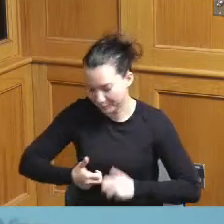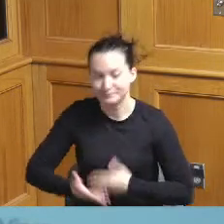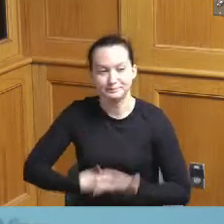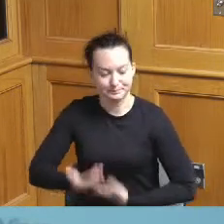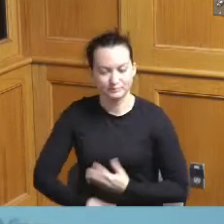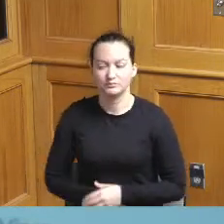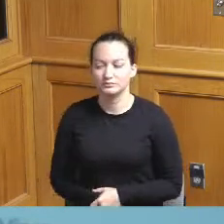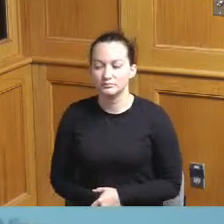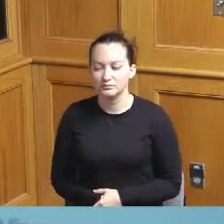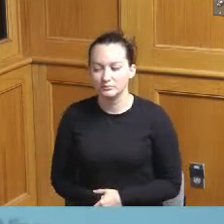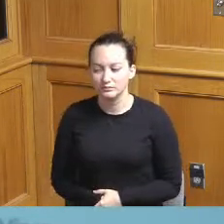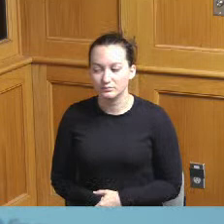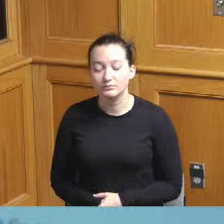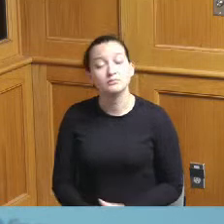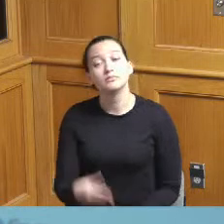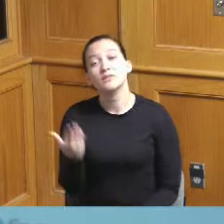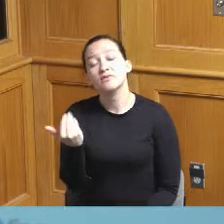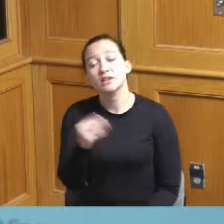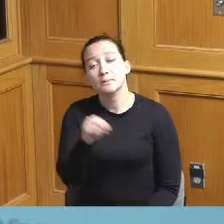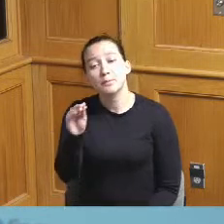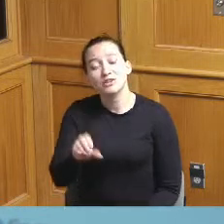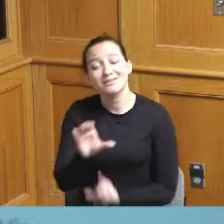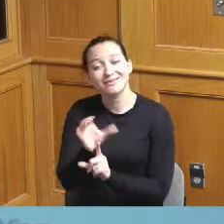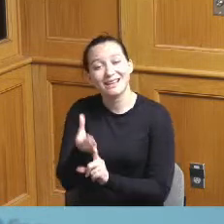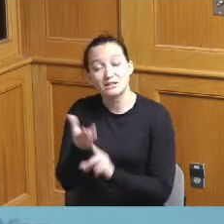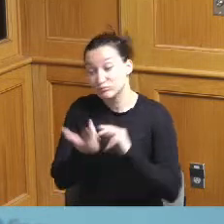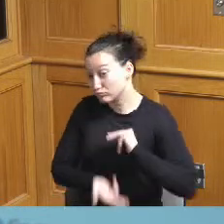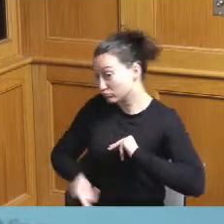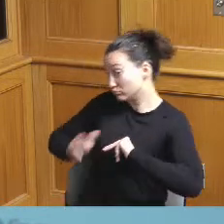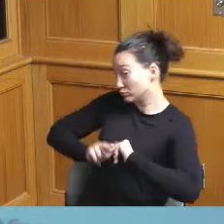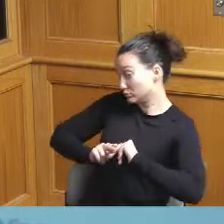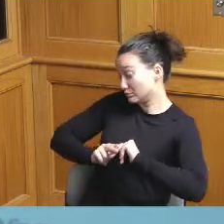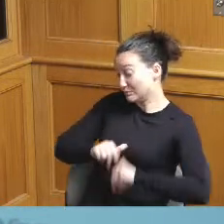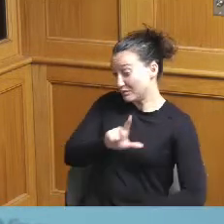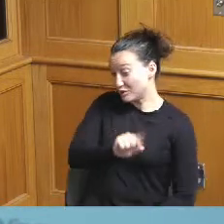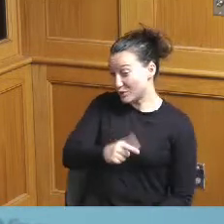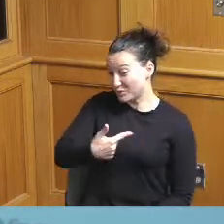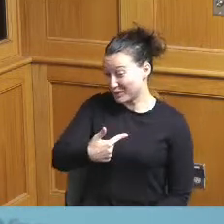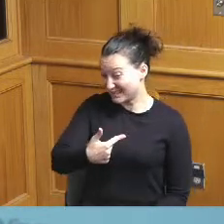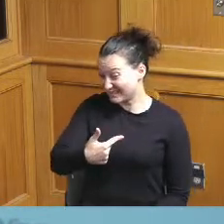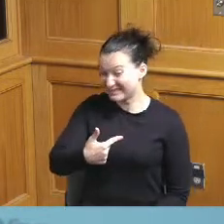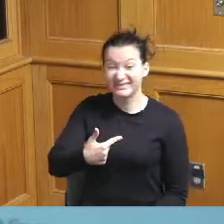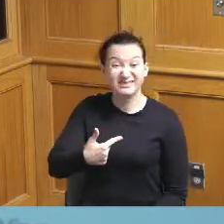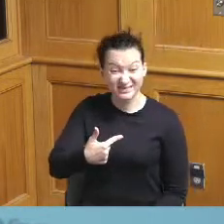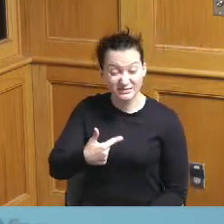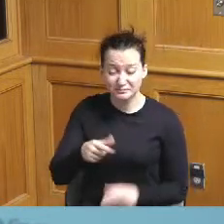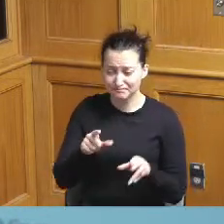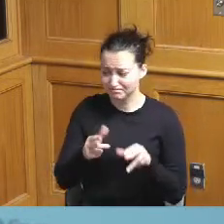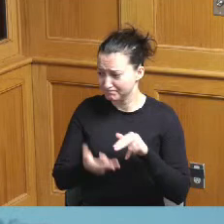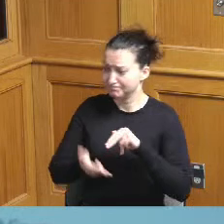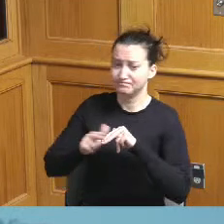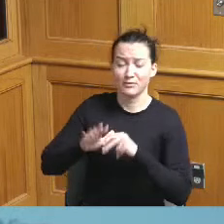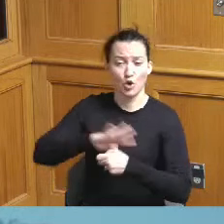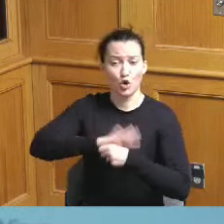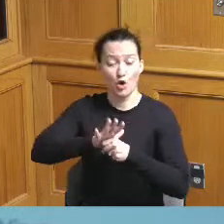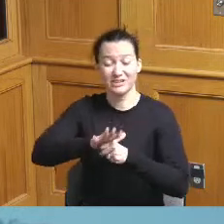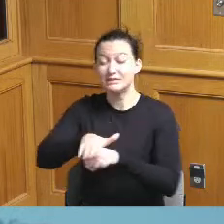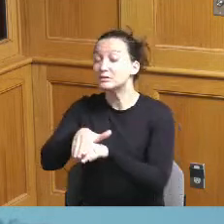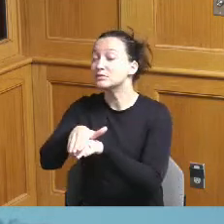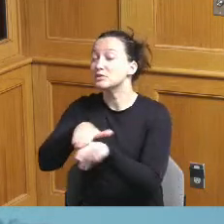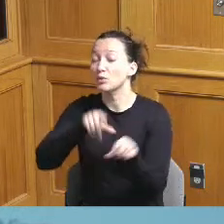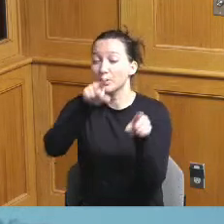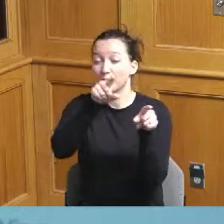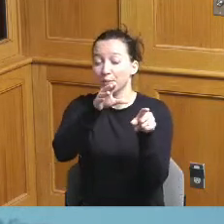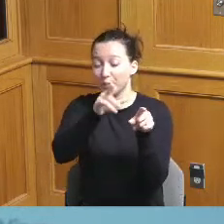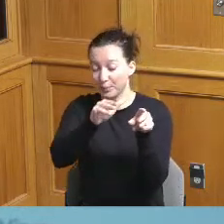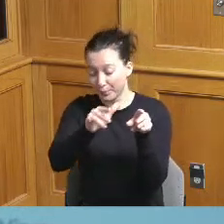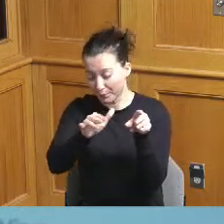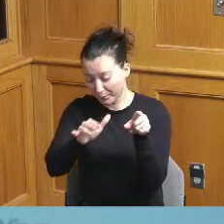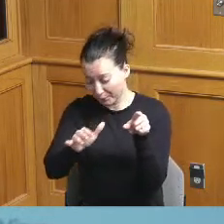fifteen percent of our cases increased in just 2021. as the coronavirus slowed it seemed like the